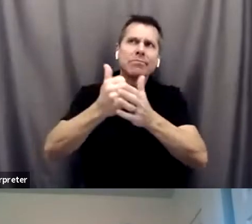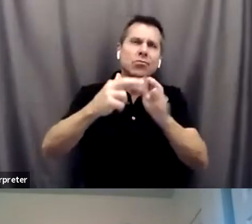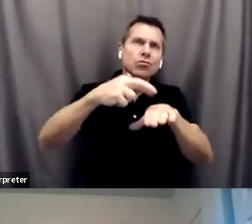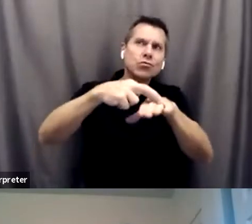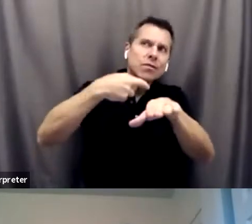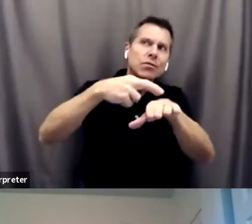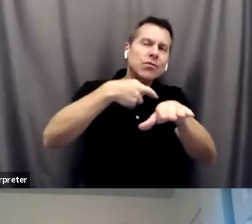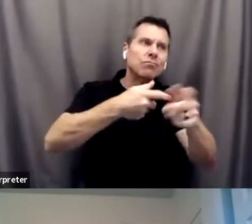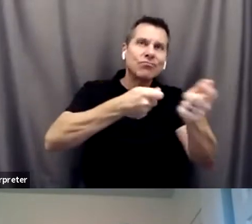all enjoy your weekend.